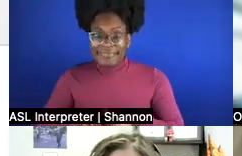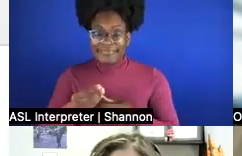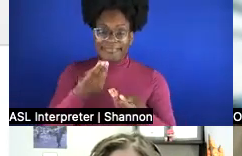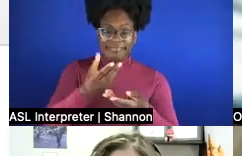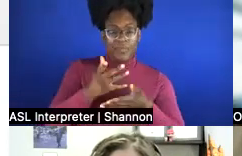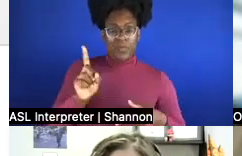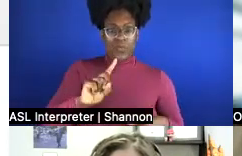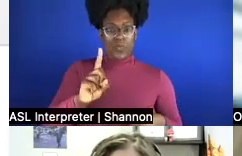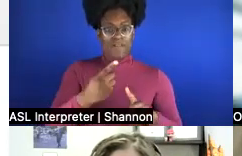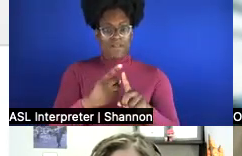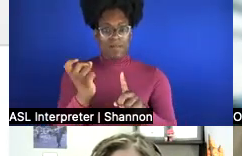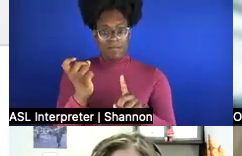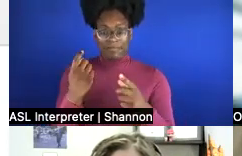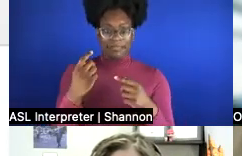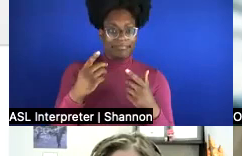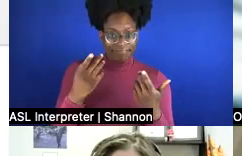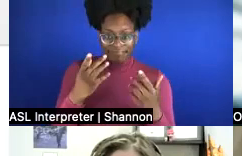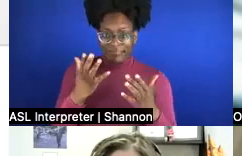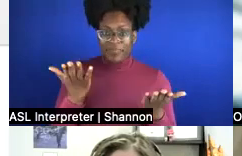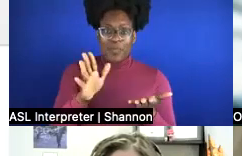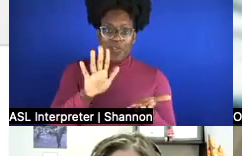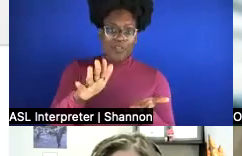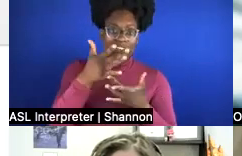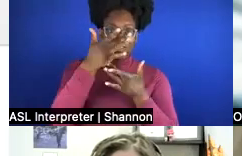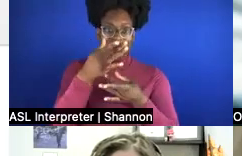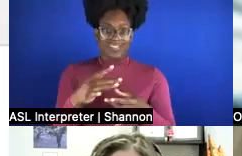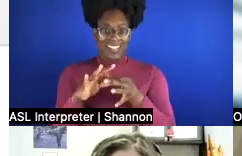And you might want to share what is your interest in the topic of asynchronous tutoring.